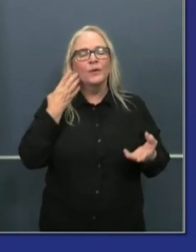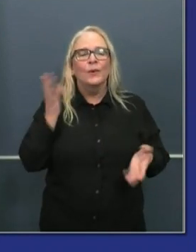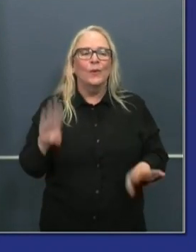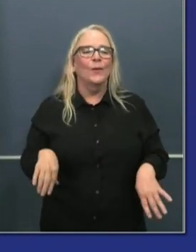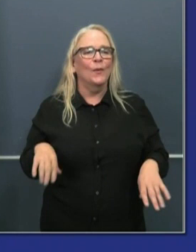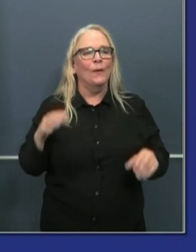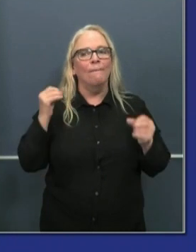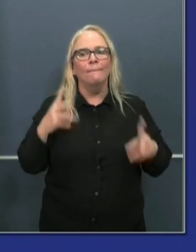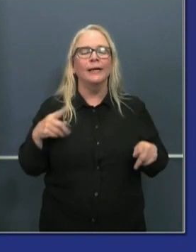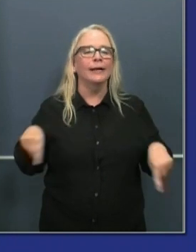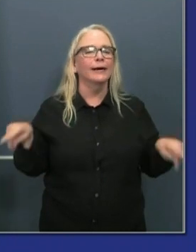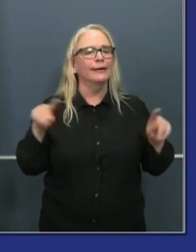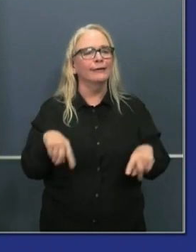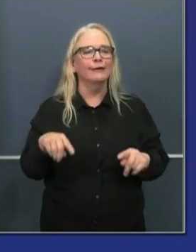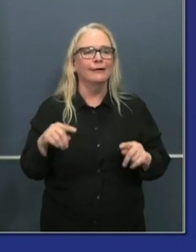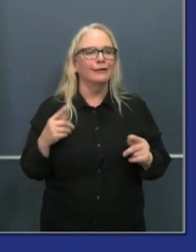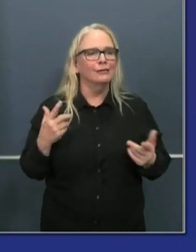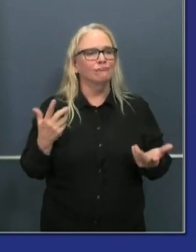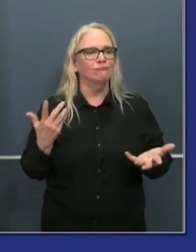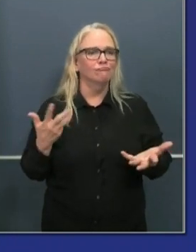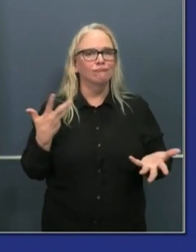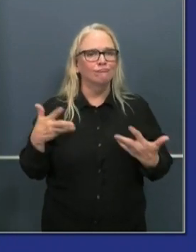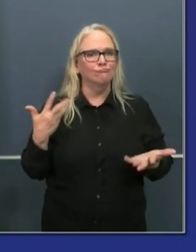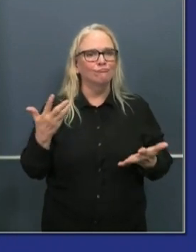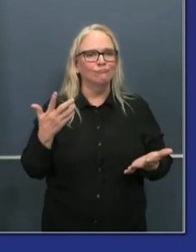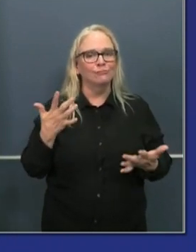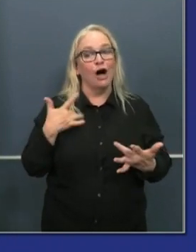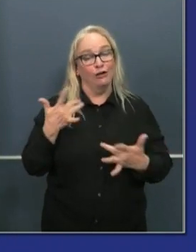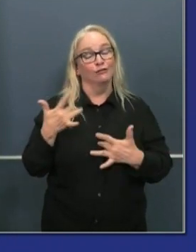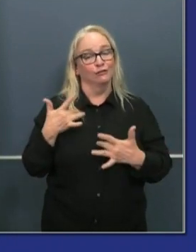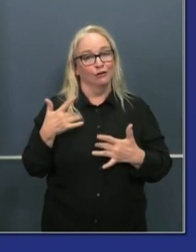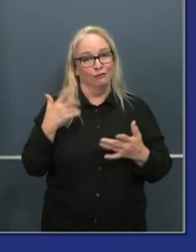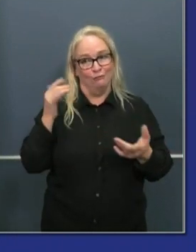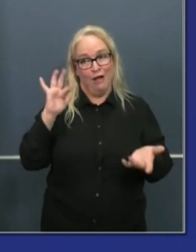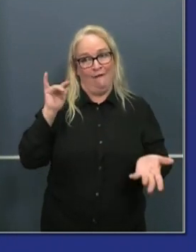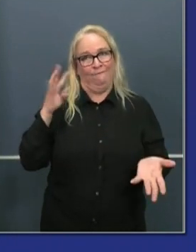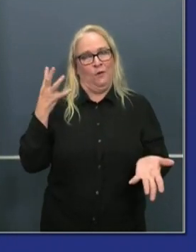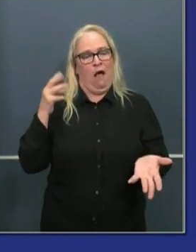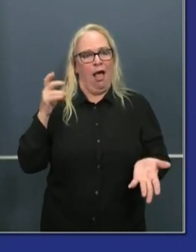ADVANCE THROUGH THE WEEKEND. IT'S A HOLIDAY WEEKEND, FOURTH OF JULY WEEKEND.